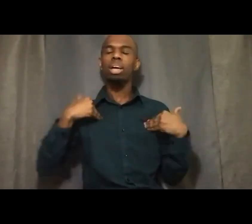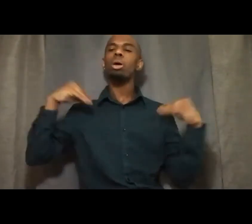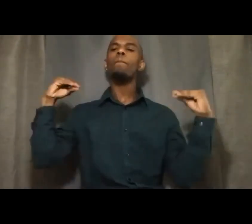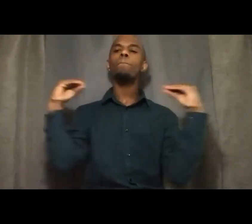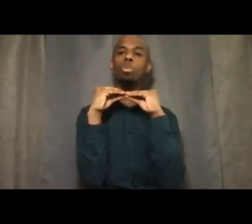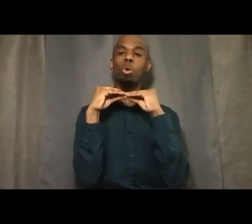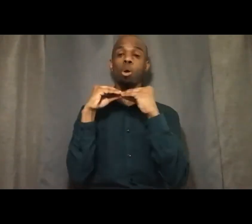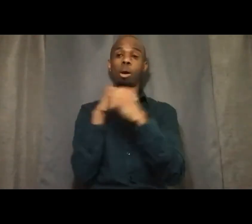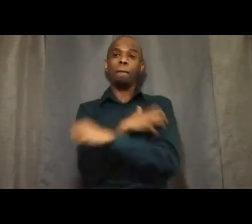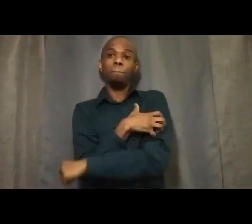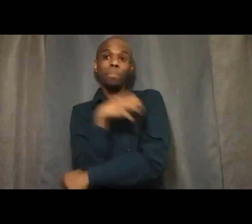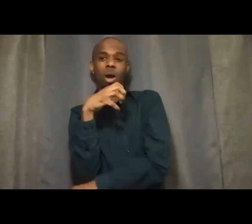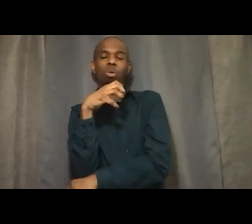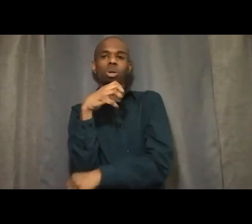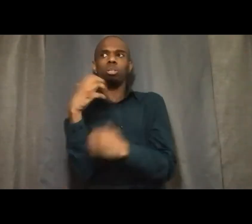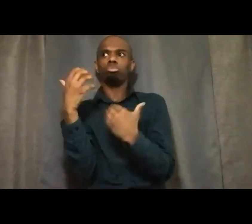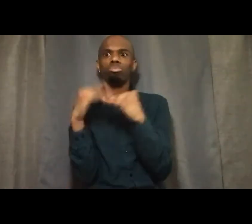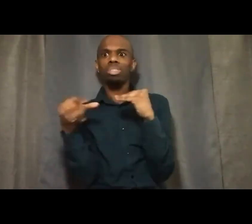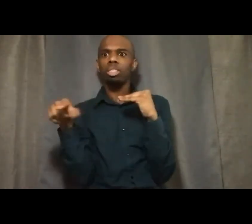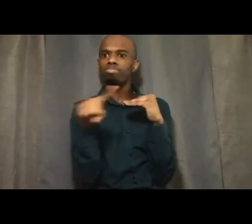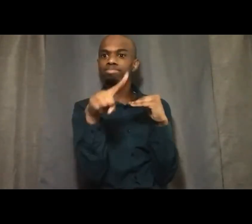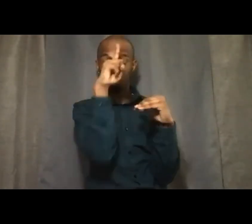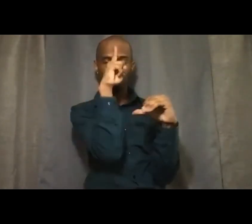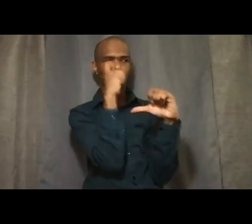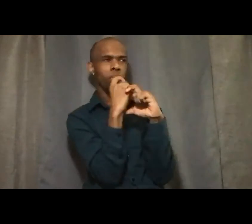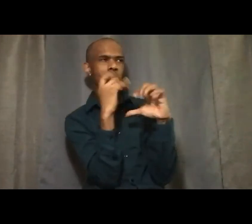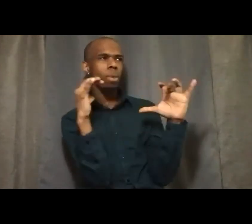And so it's important that we remember that we have these freedom.